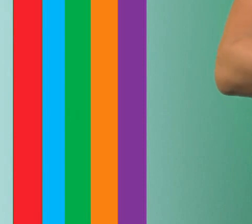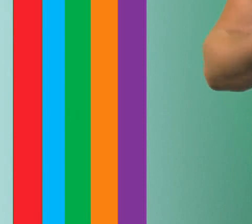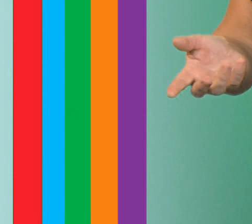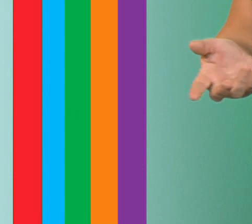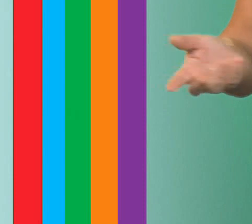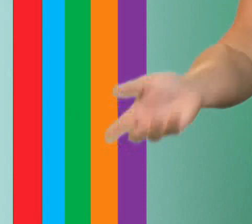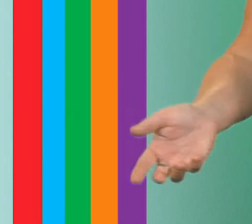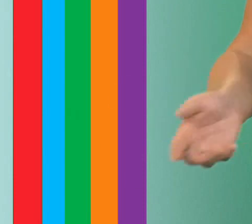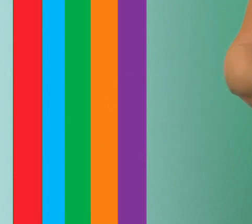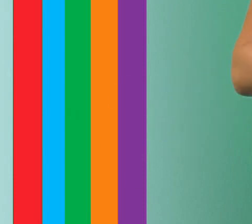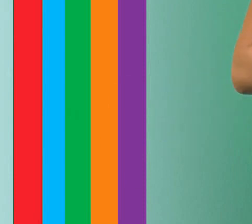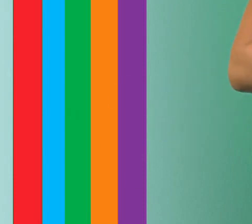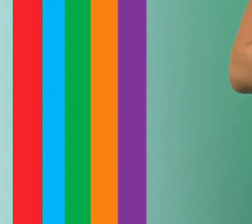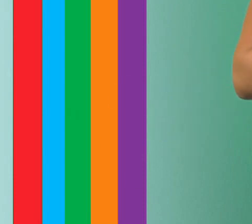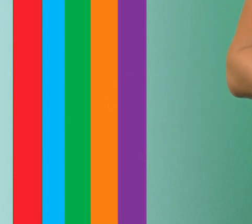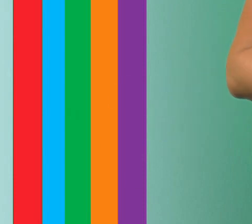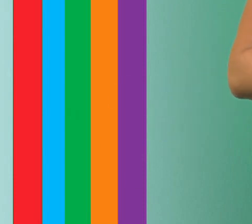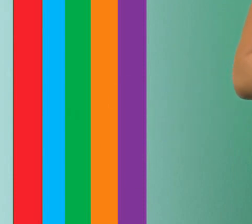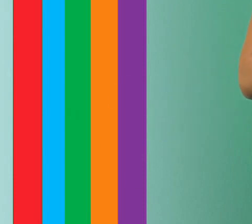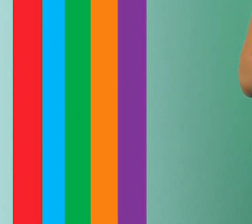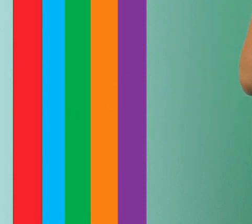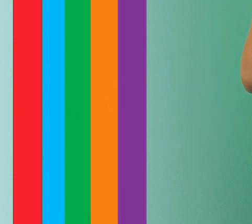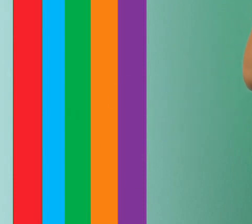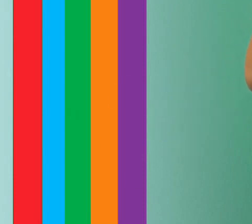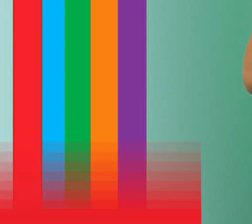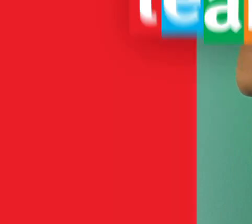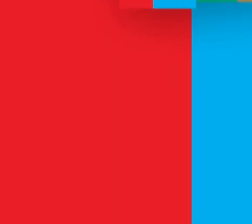This is the same in maths. To explain more, here's Annie.